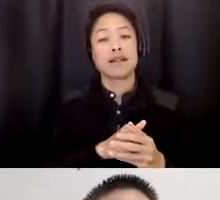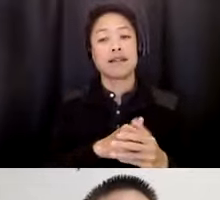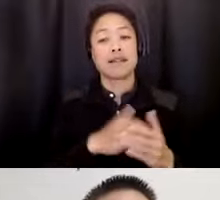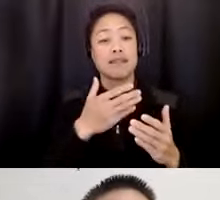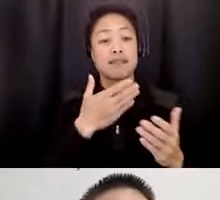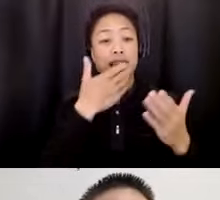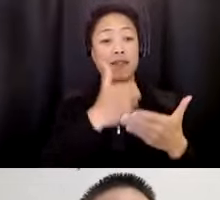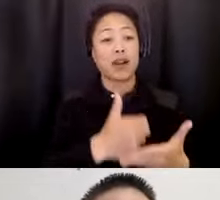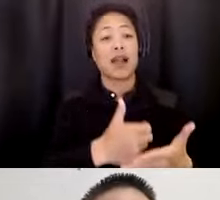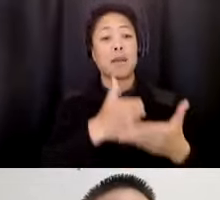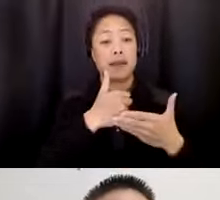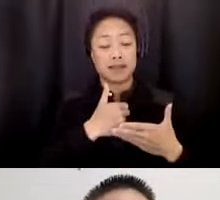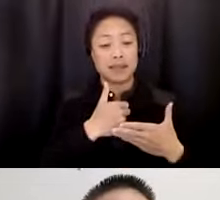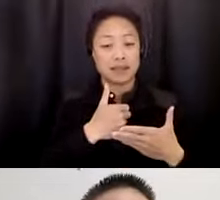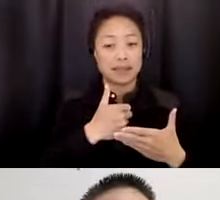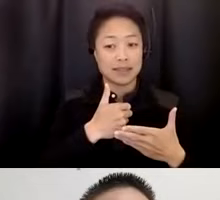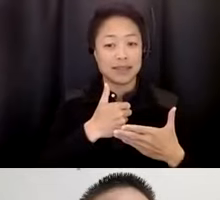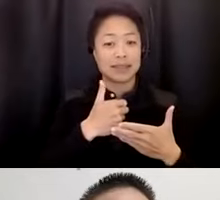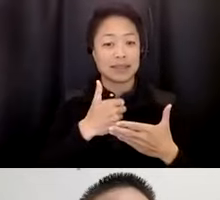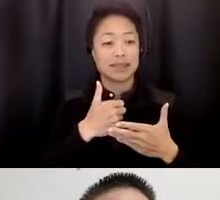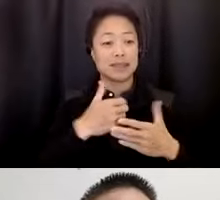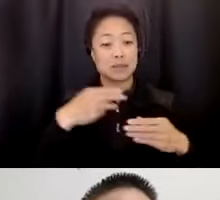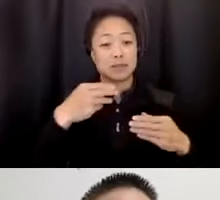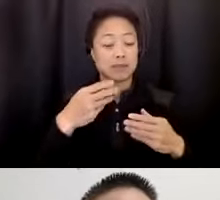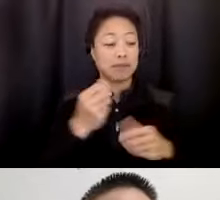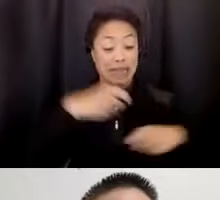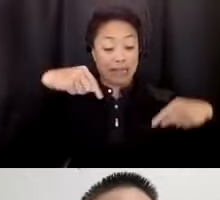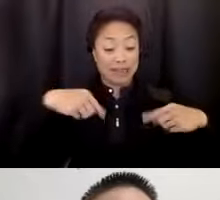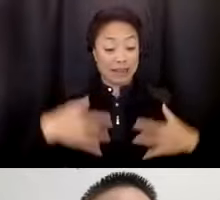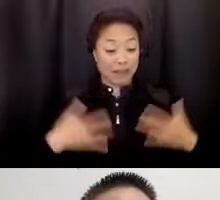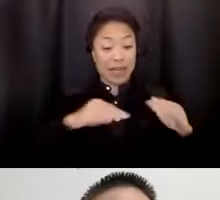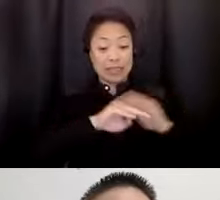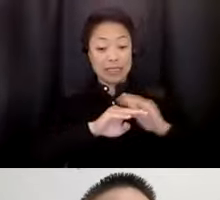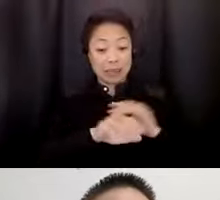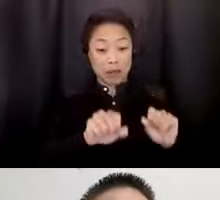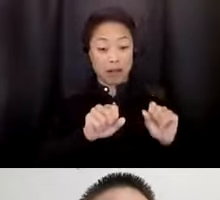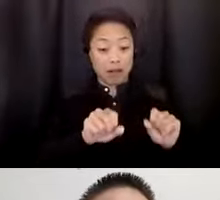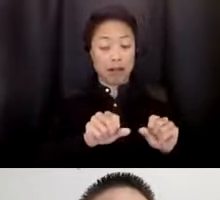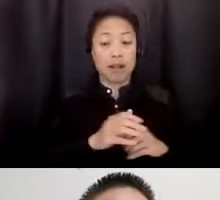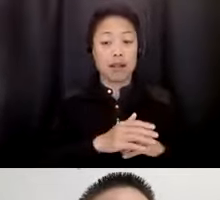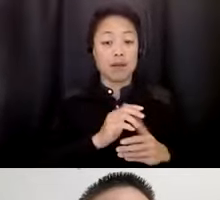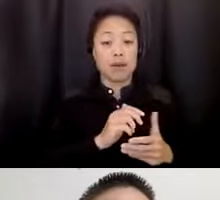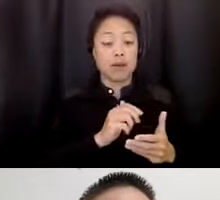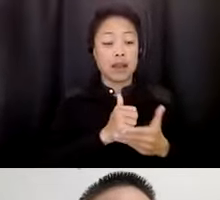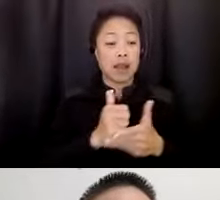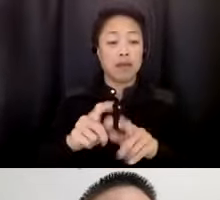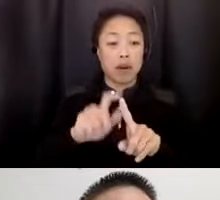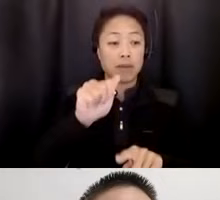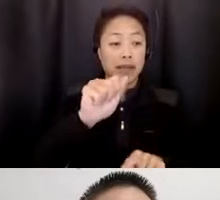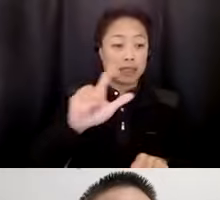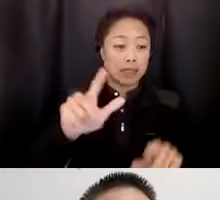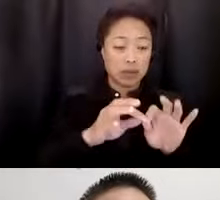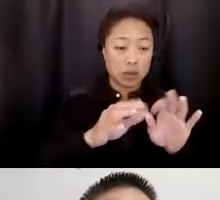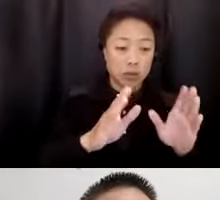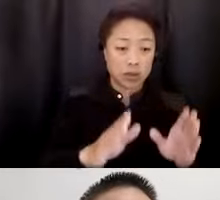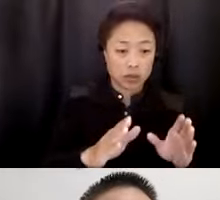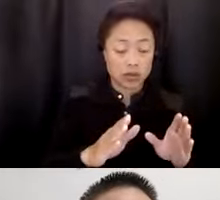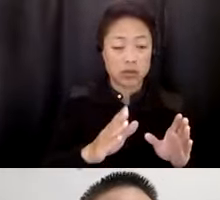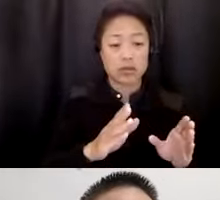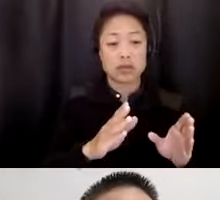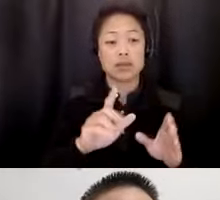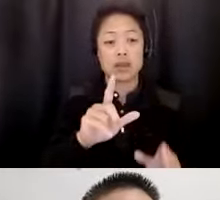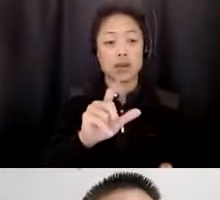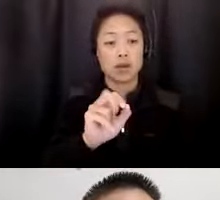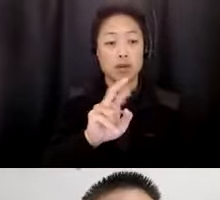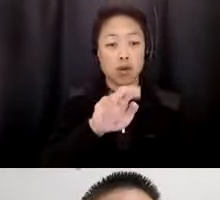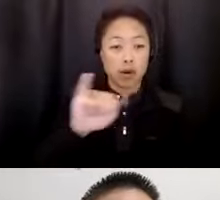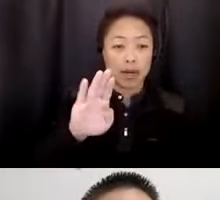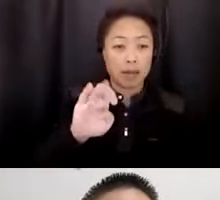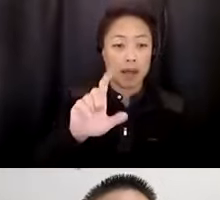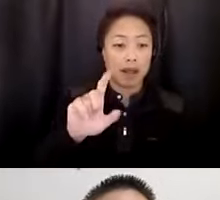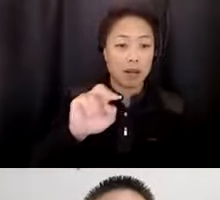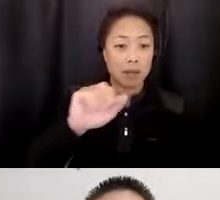make this an accessible event with the help of our ASL interpreters, Lori Bellama and Cindy Seto.